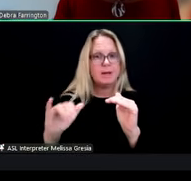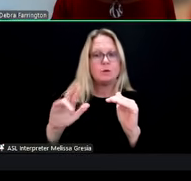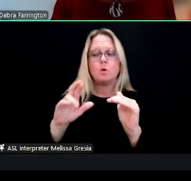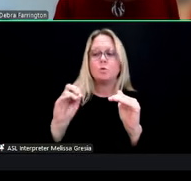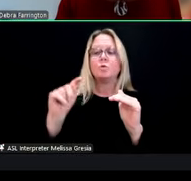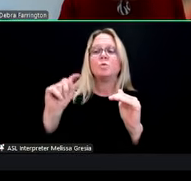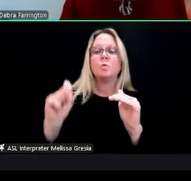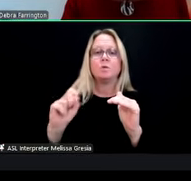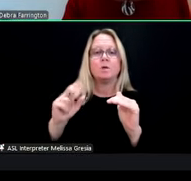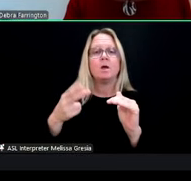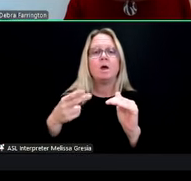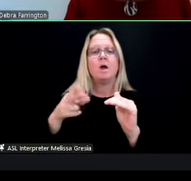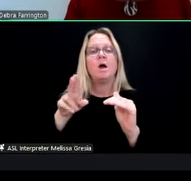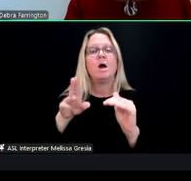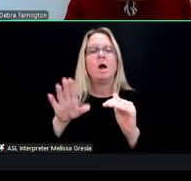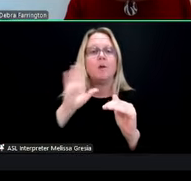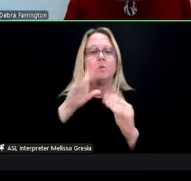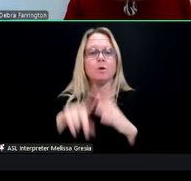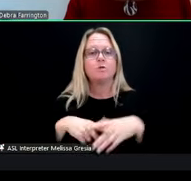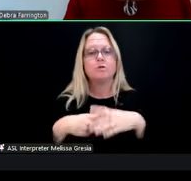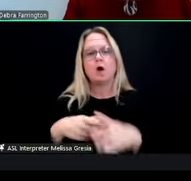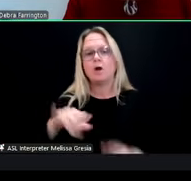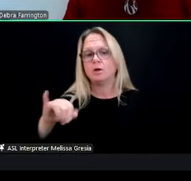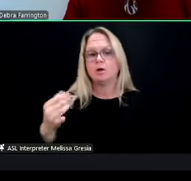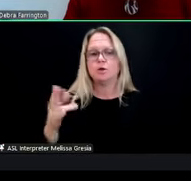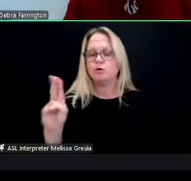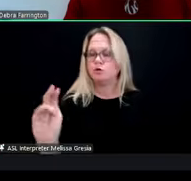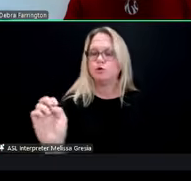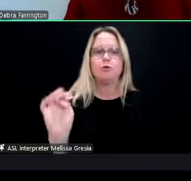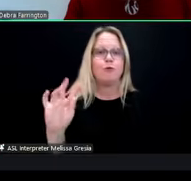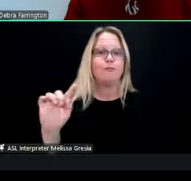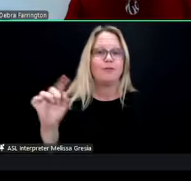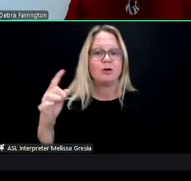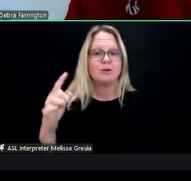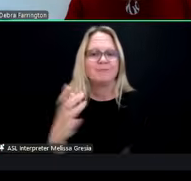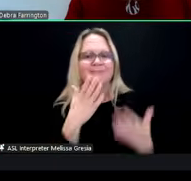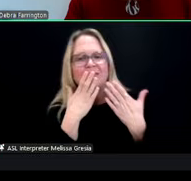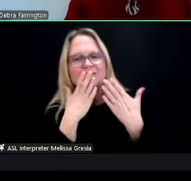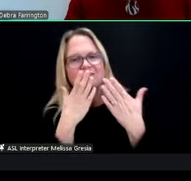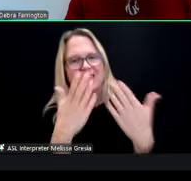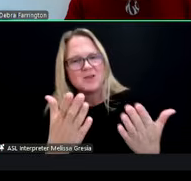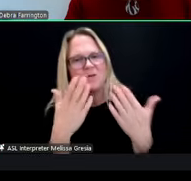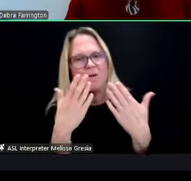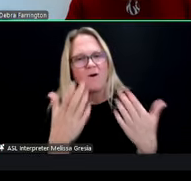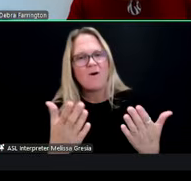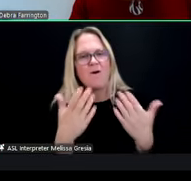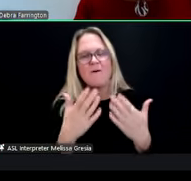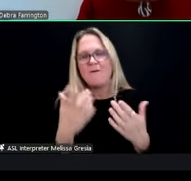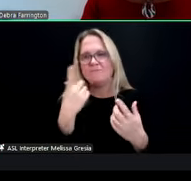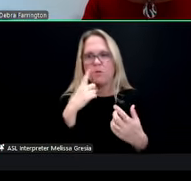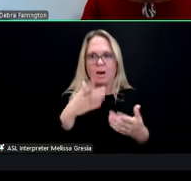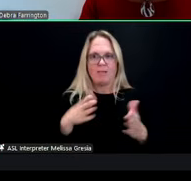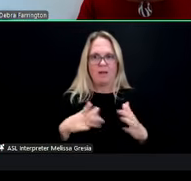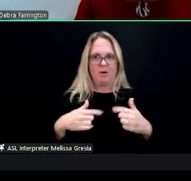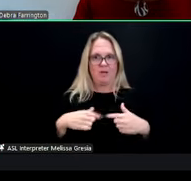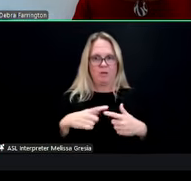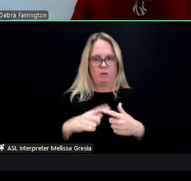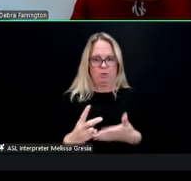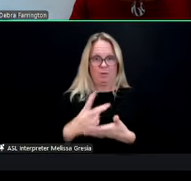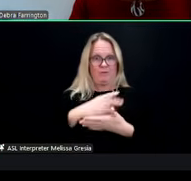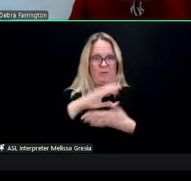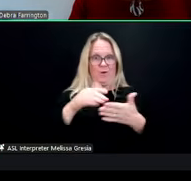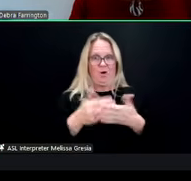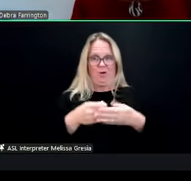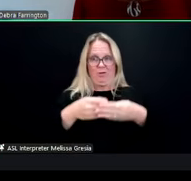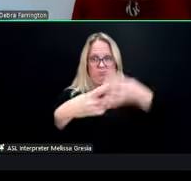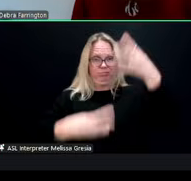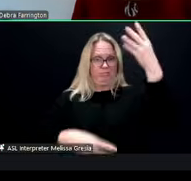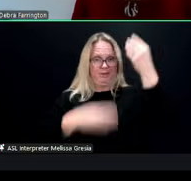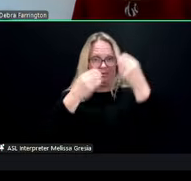on June 1st. Well, thank you all for um allowing me to review all that information. Um we now have